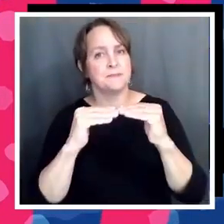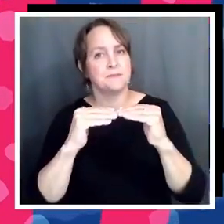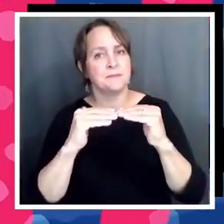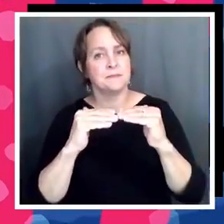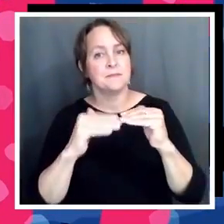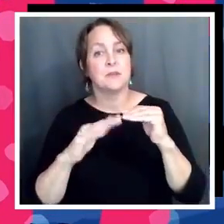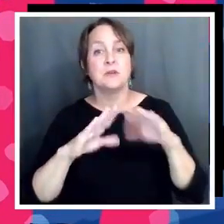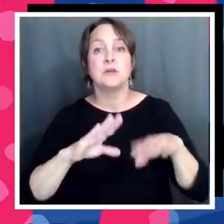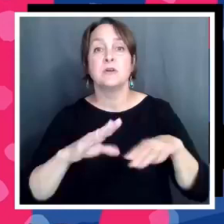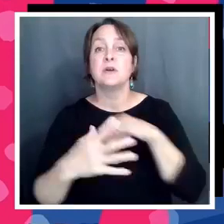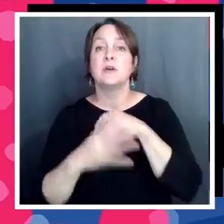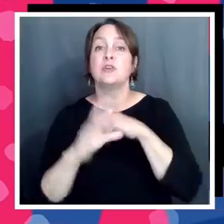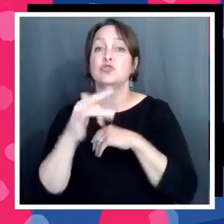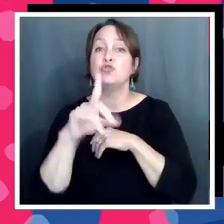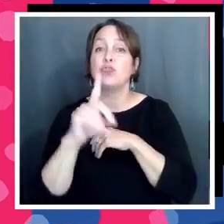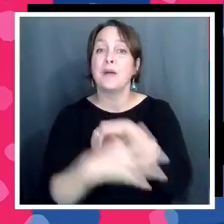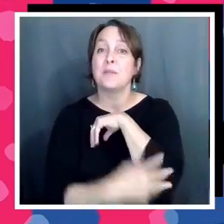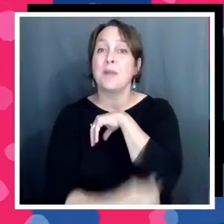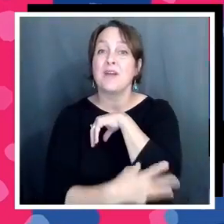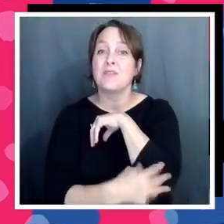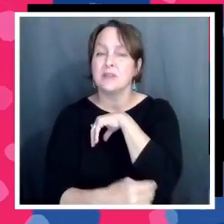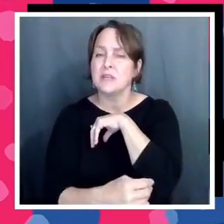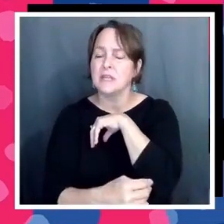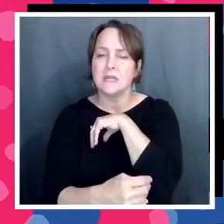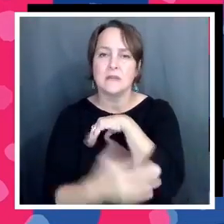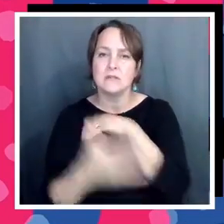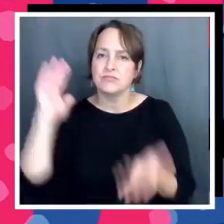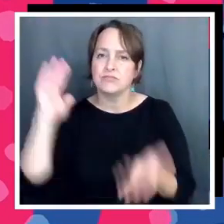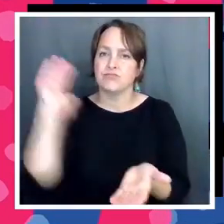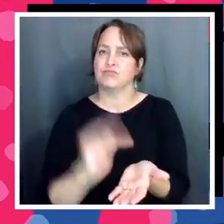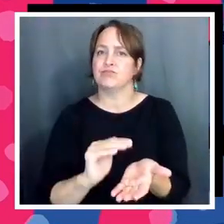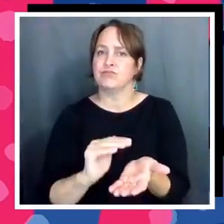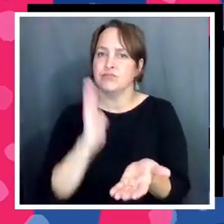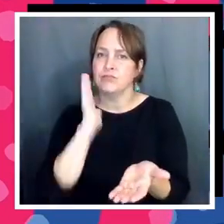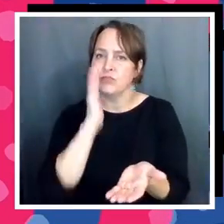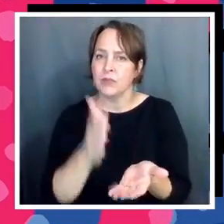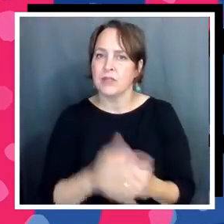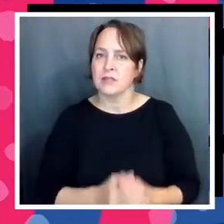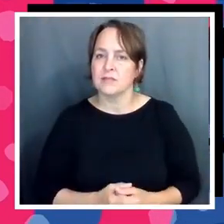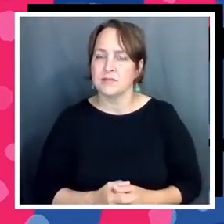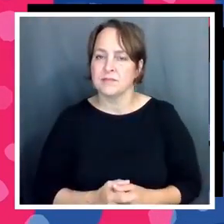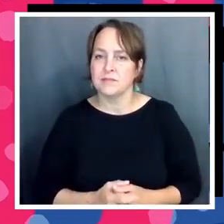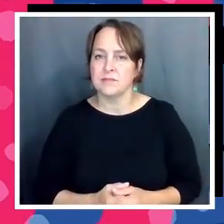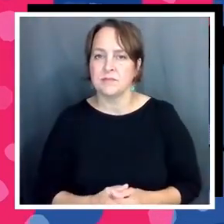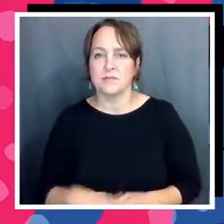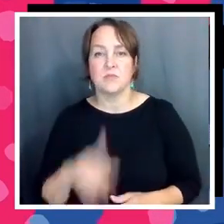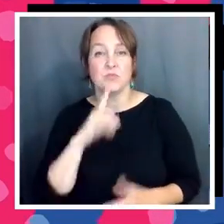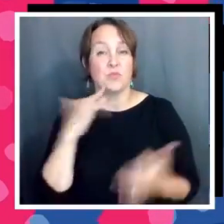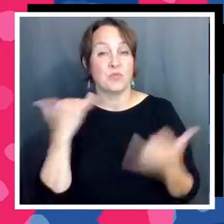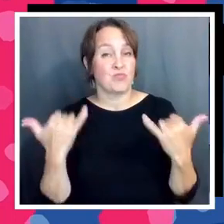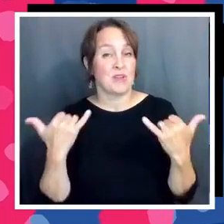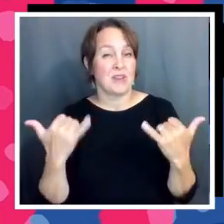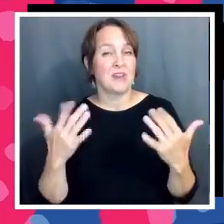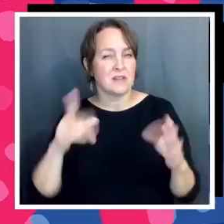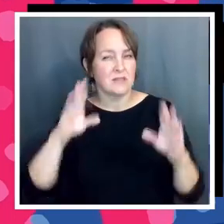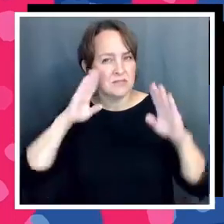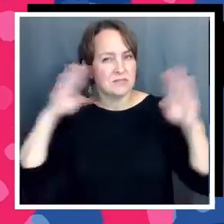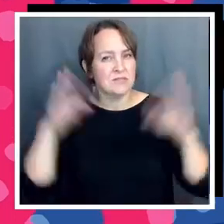THAT IT WILL REDUCE RACIAL DISPARITIES AND CUT CHILD